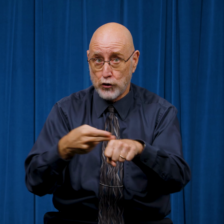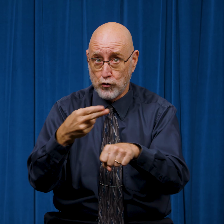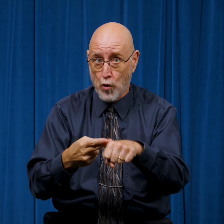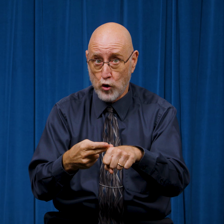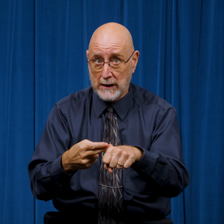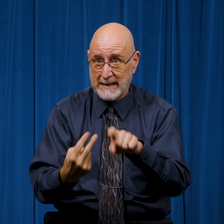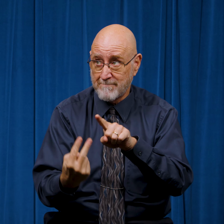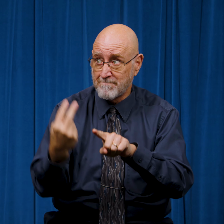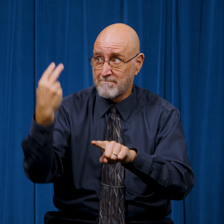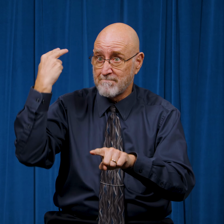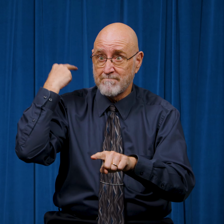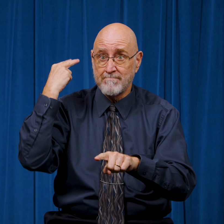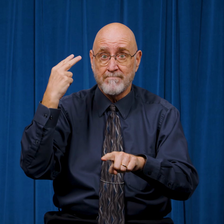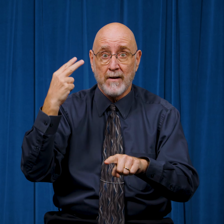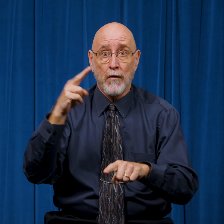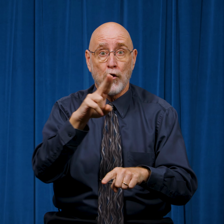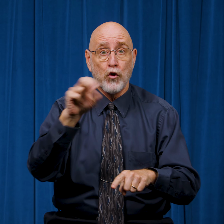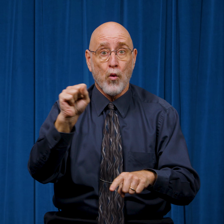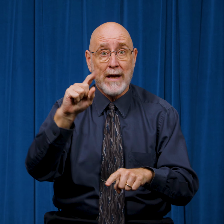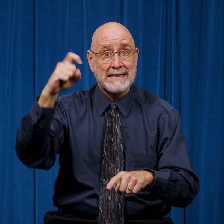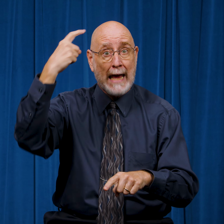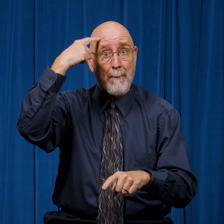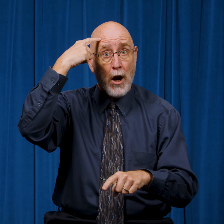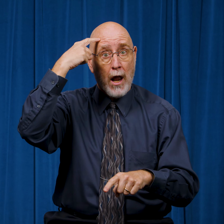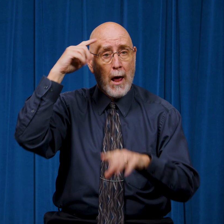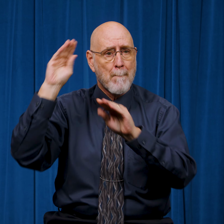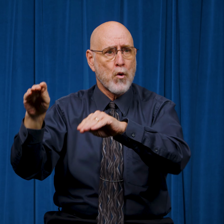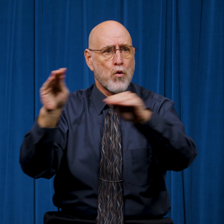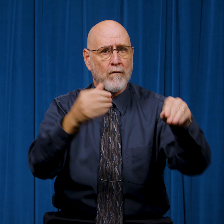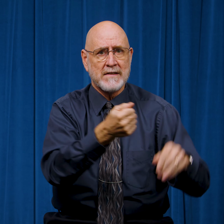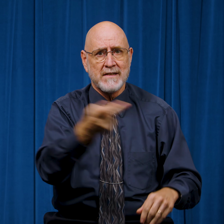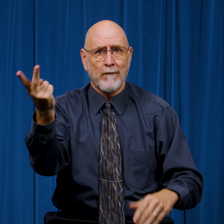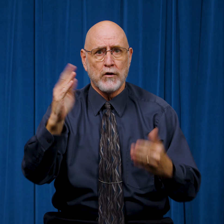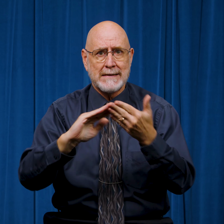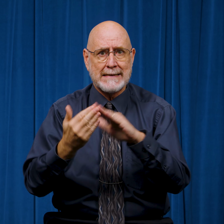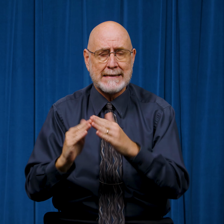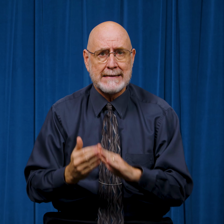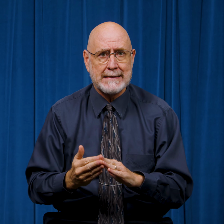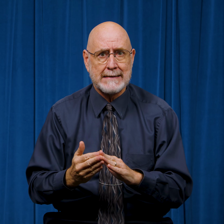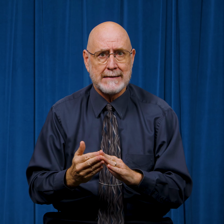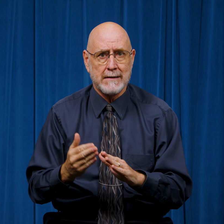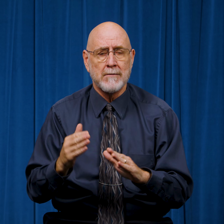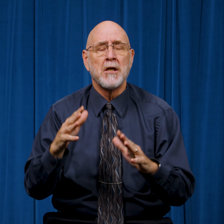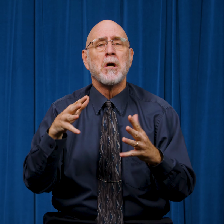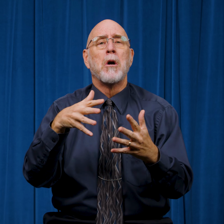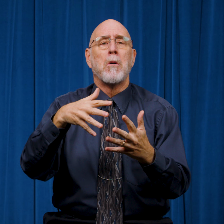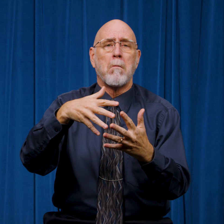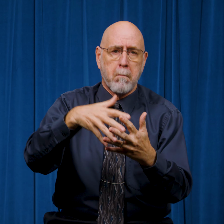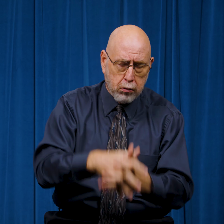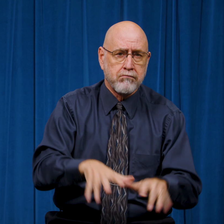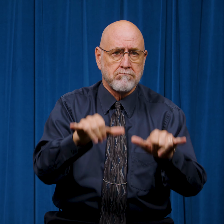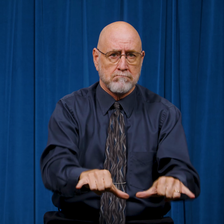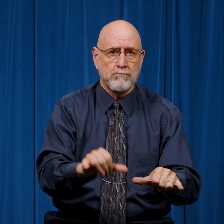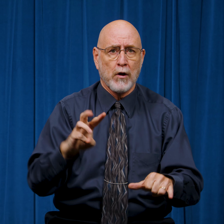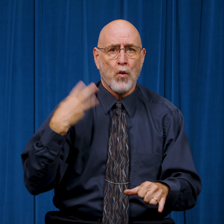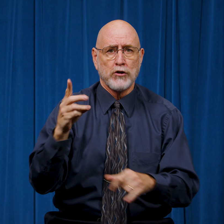the capital of the United States has moved between numerous cities before officially ending up in Washington, D.C.